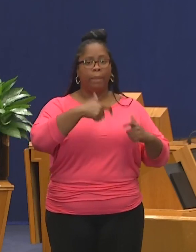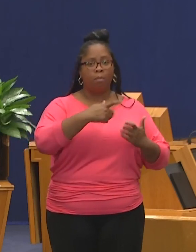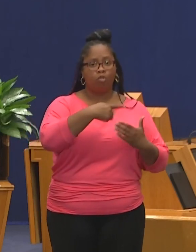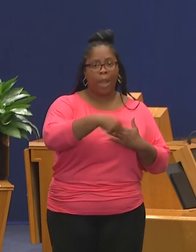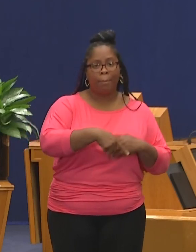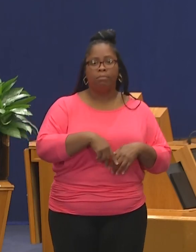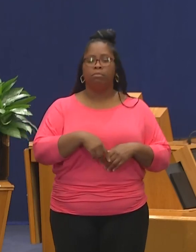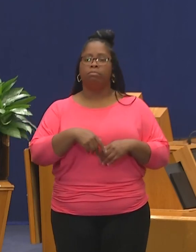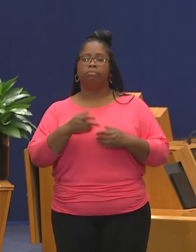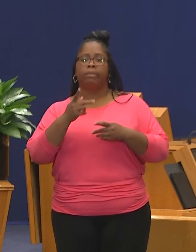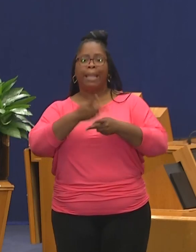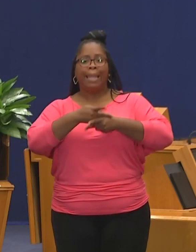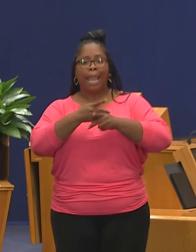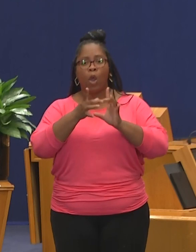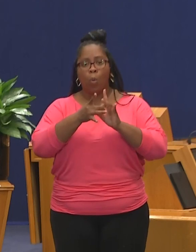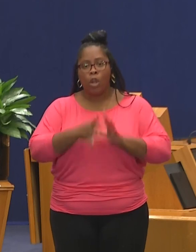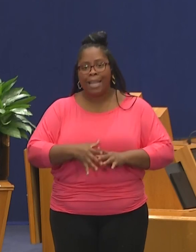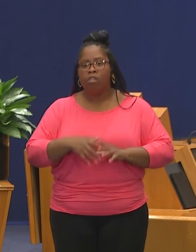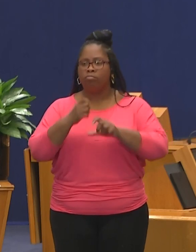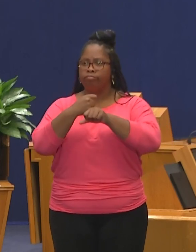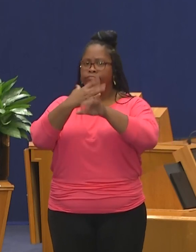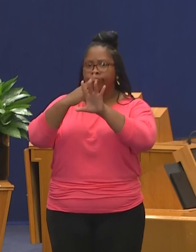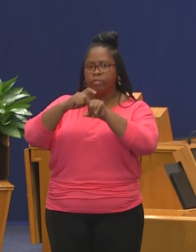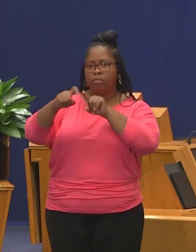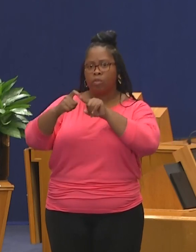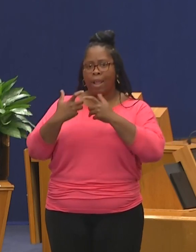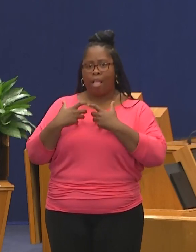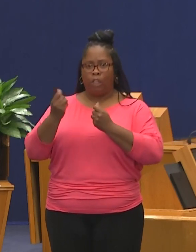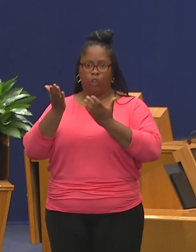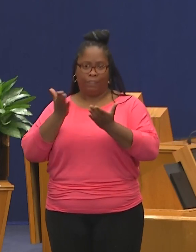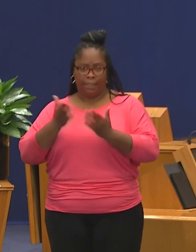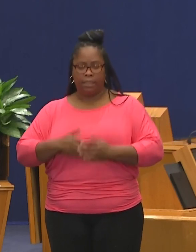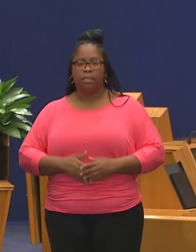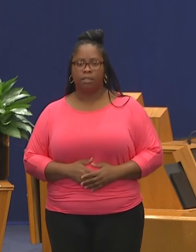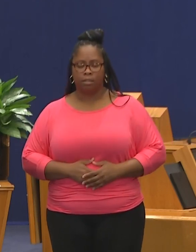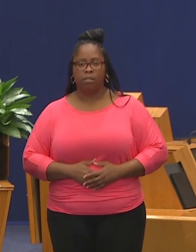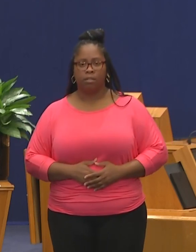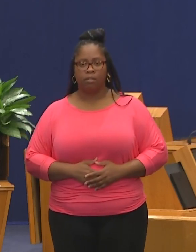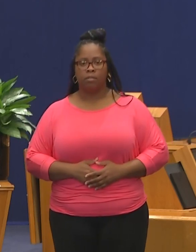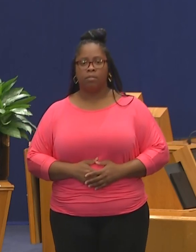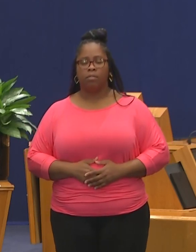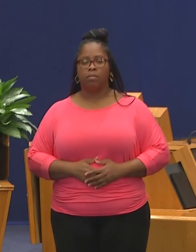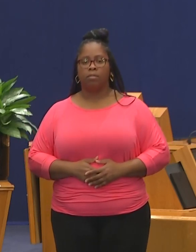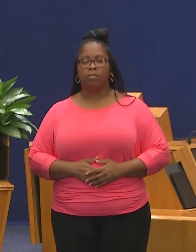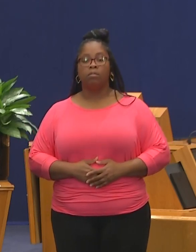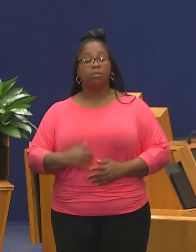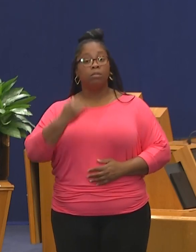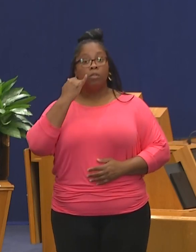MEAL PROGRAMS, CARE COORDINATORS, AND ANY TELEHEALTH